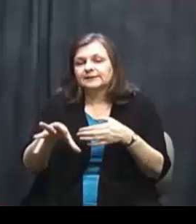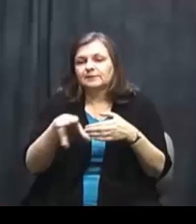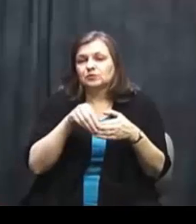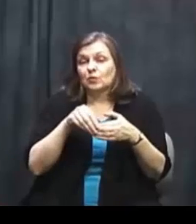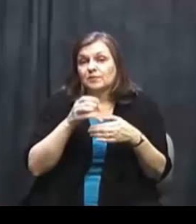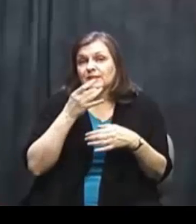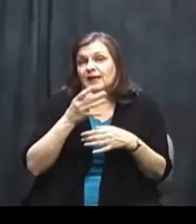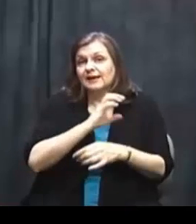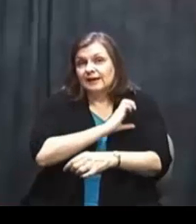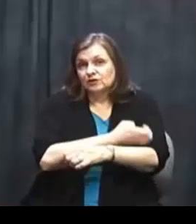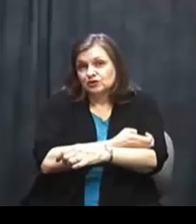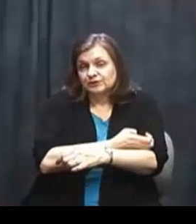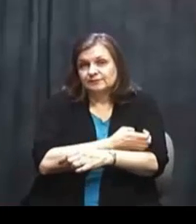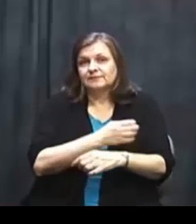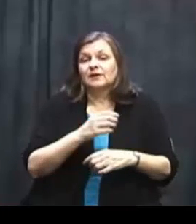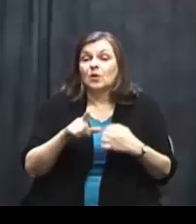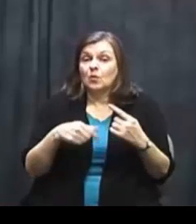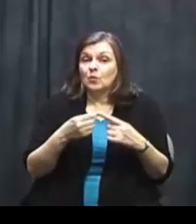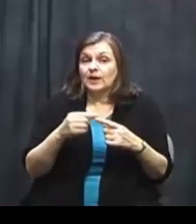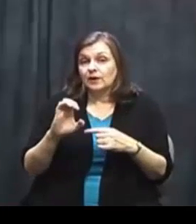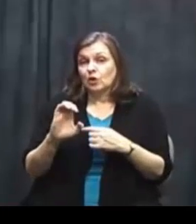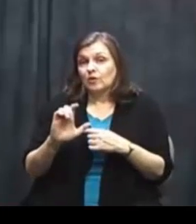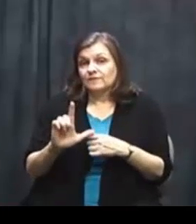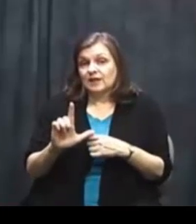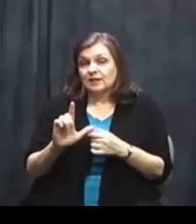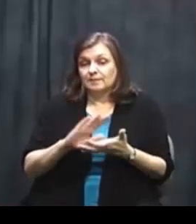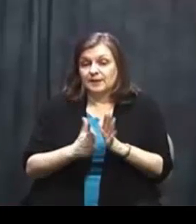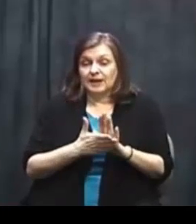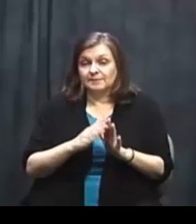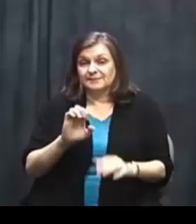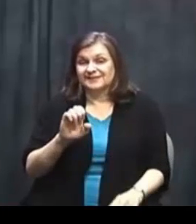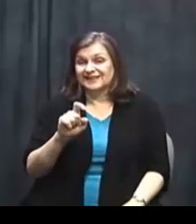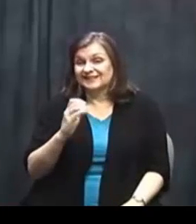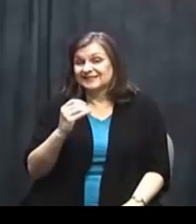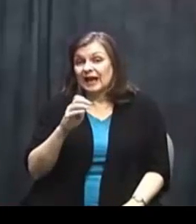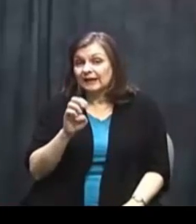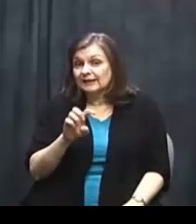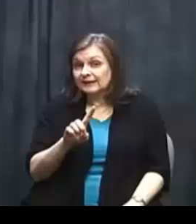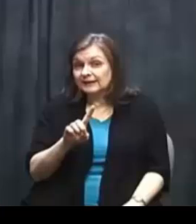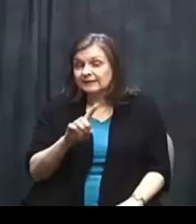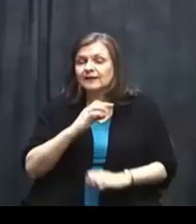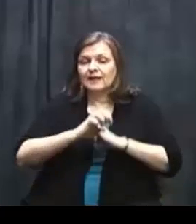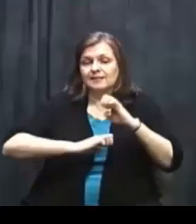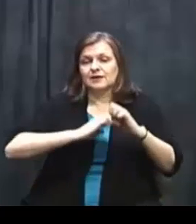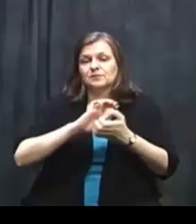and when the chlorophyll becomes excited it will release electrons